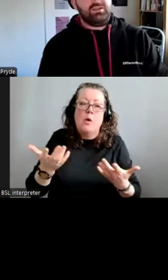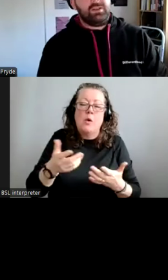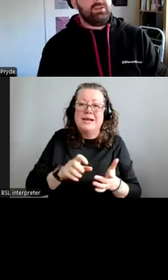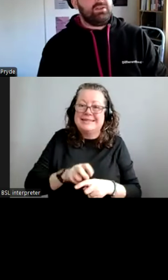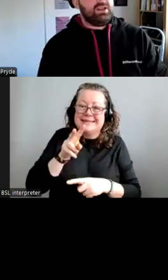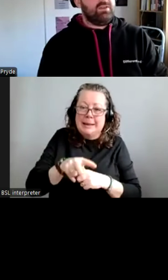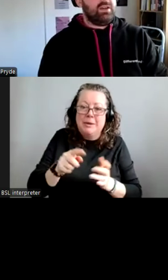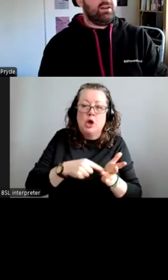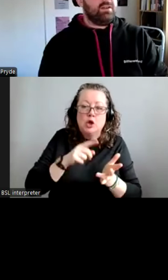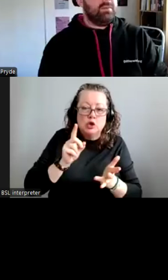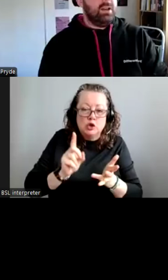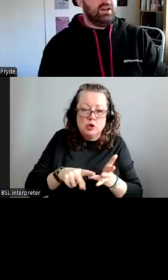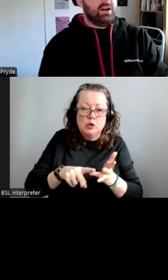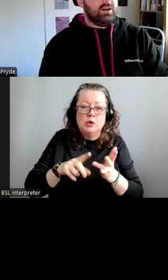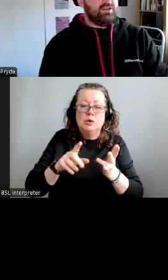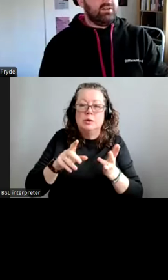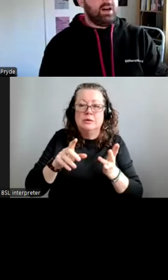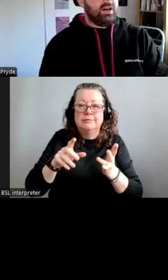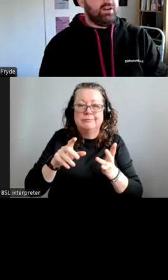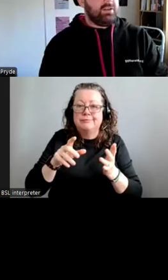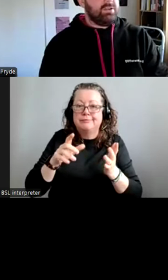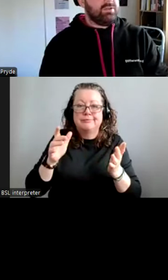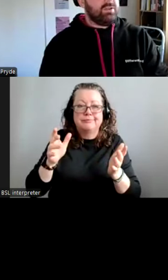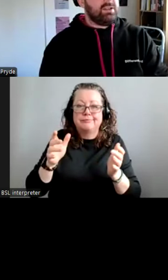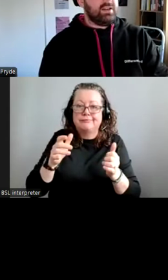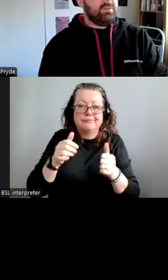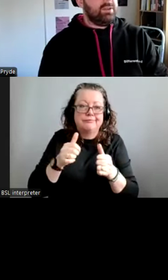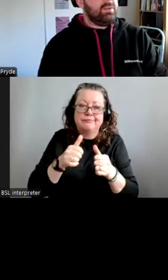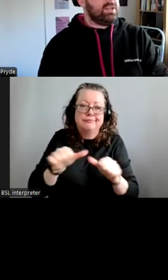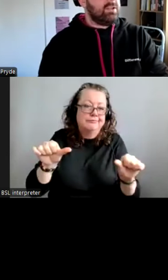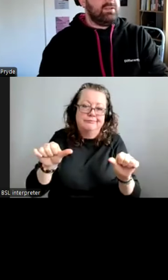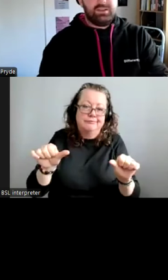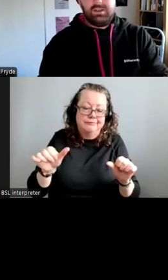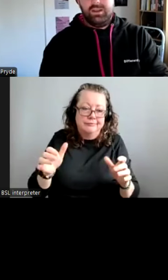and efficiently navigate our user journeys and complete those actions.